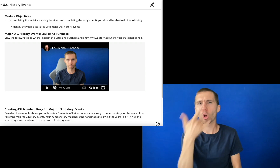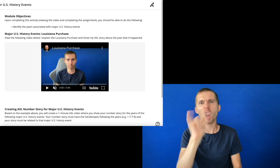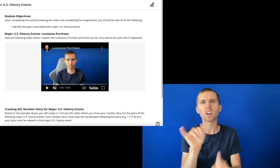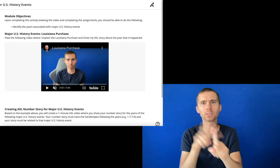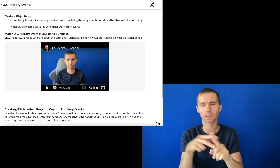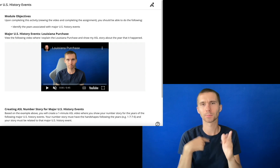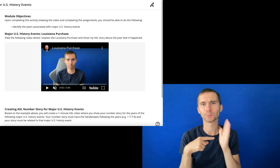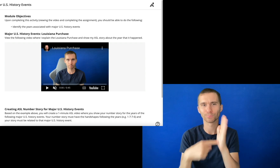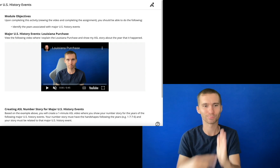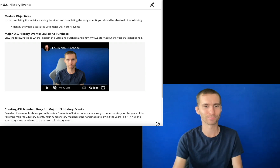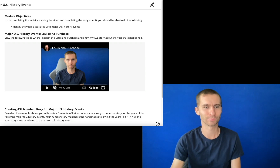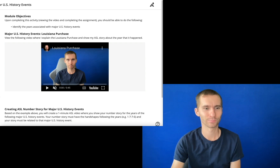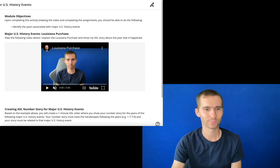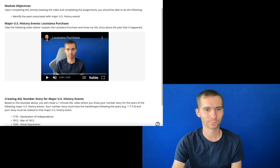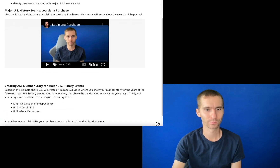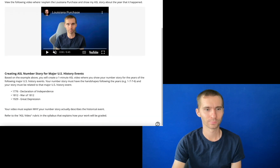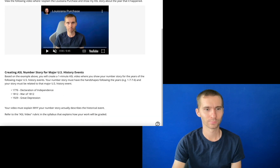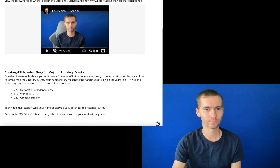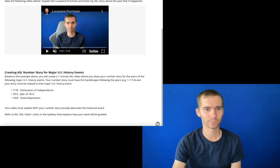I'm showing you what it looks like.